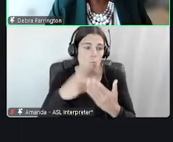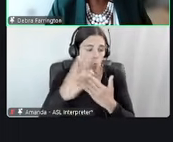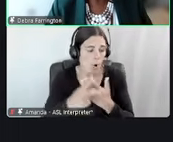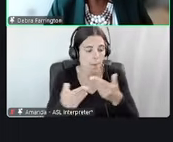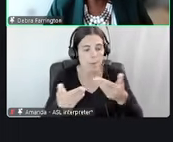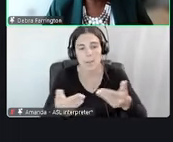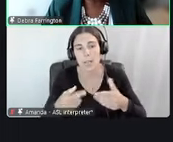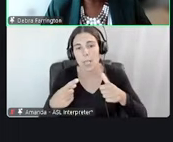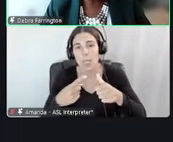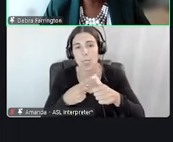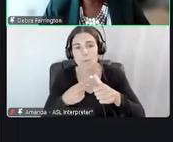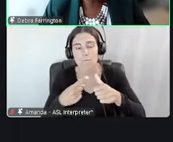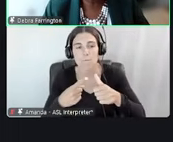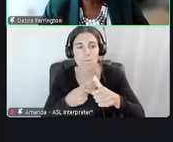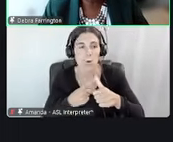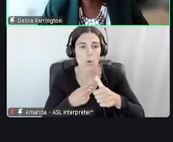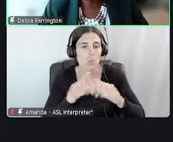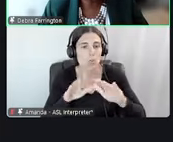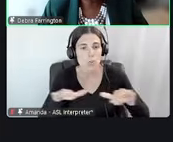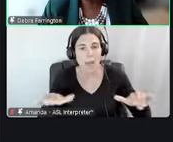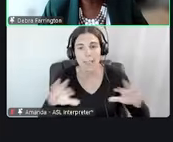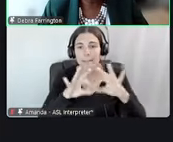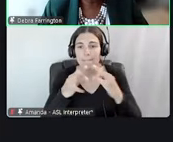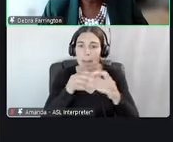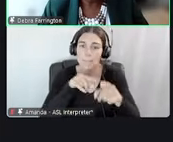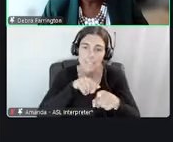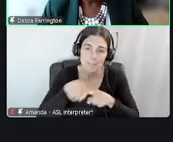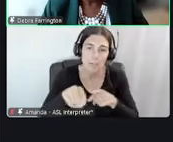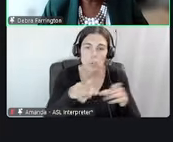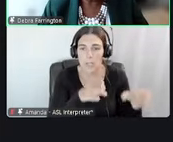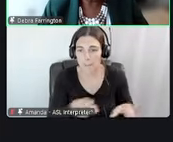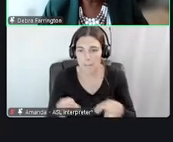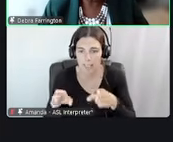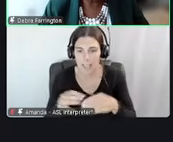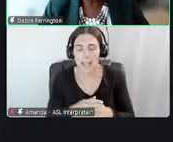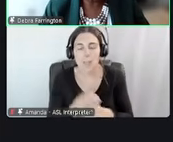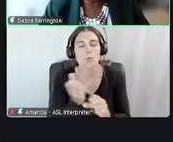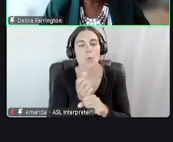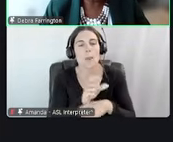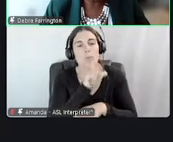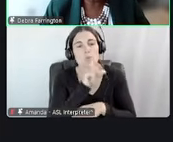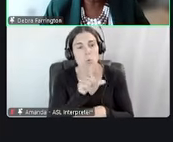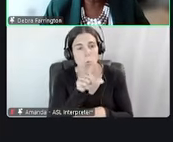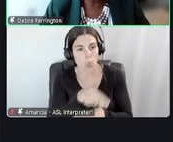first of its kind child and family specialty plan to ensuring that those served by the child